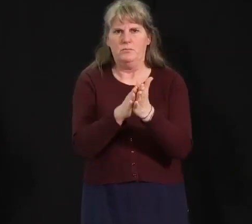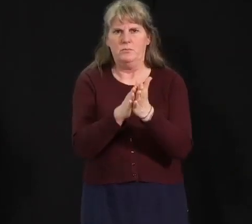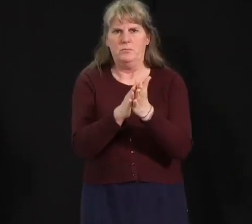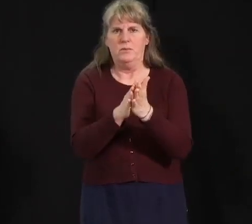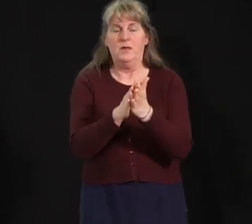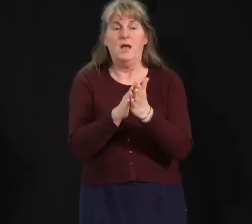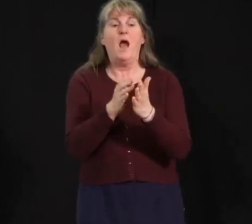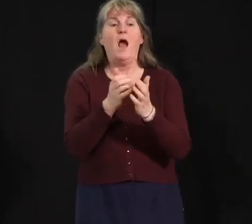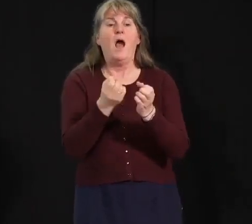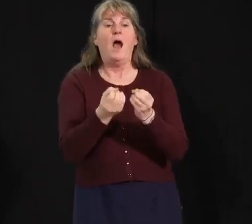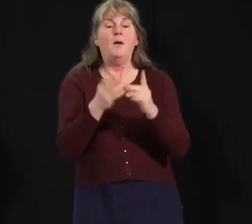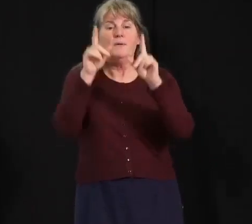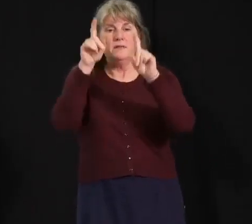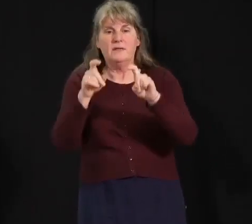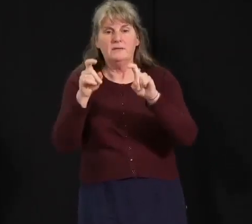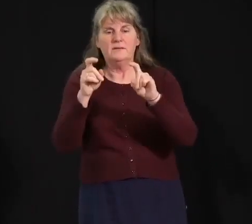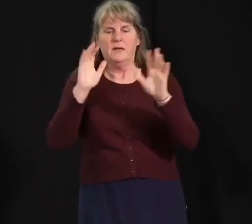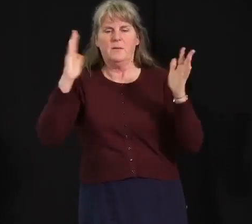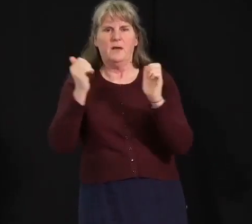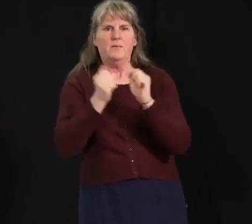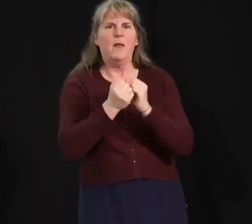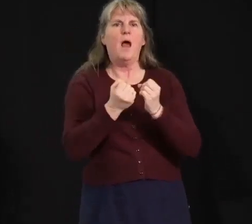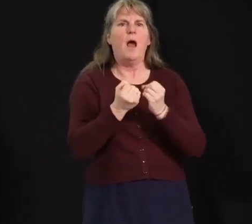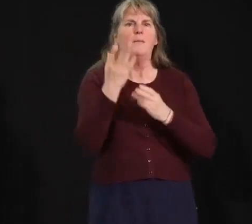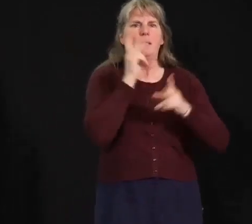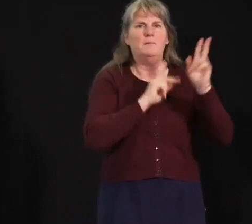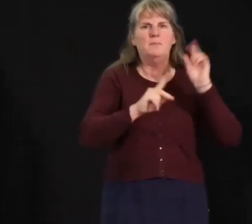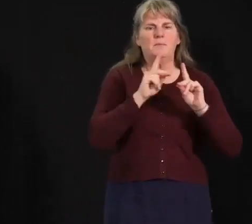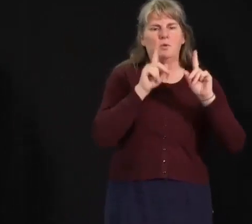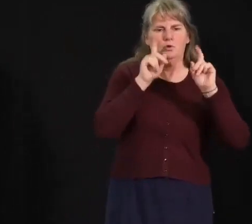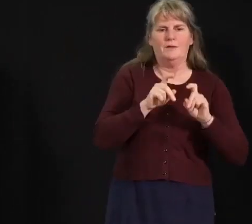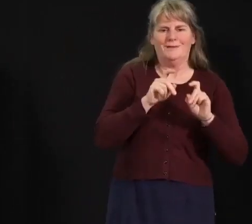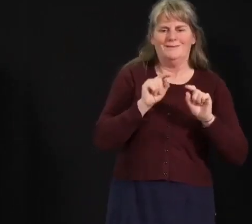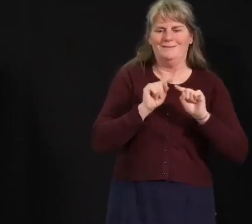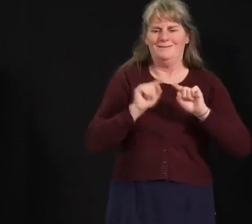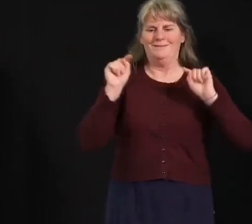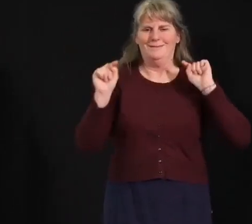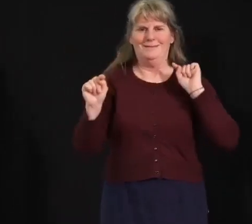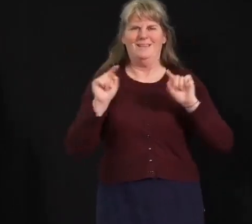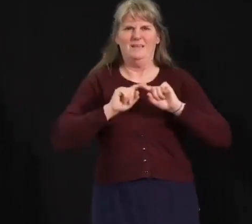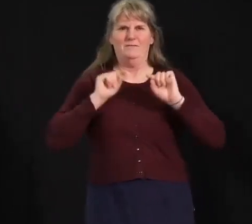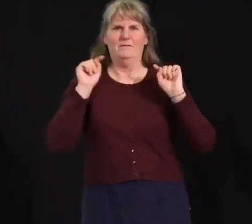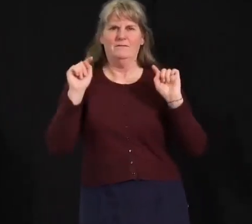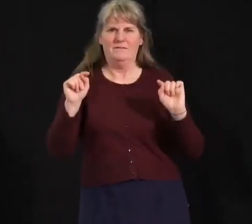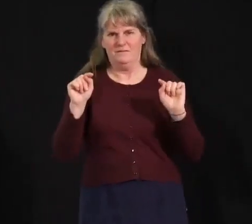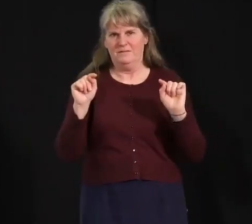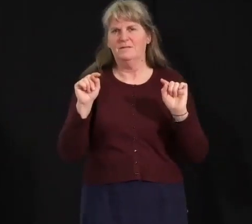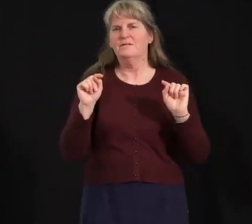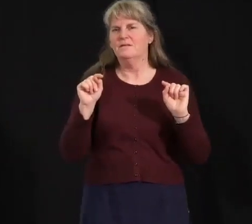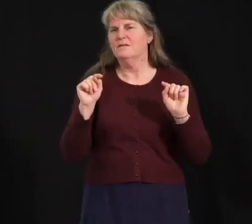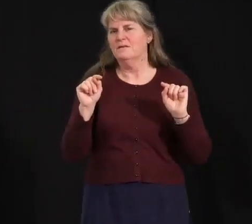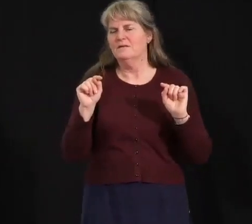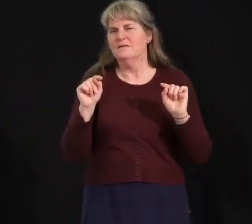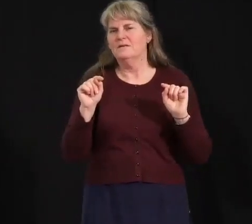Yeah. There was just a variation from testing people, to reporting